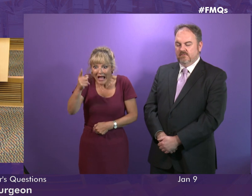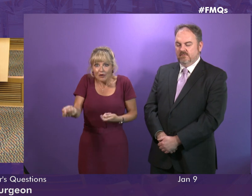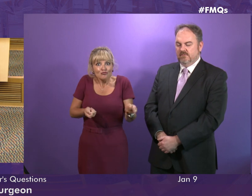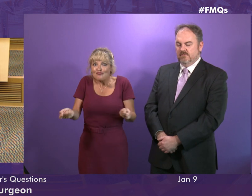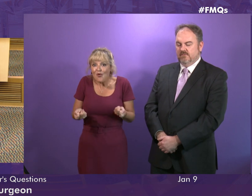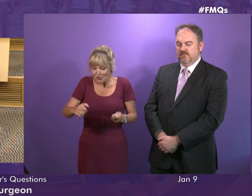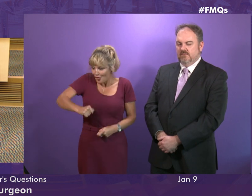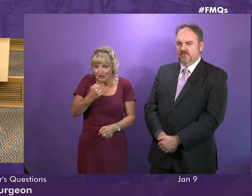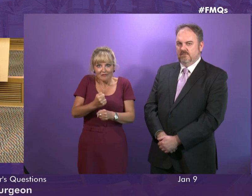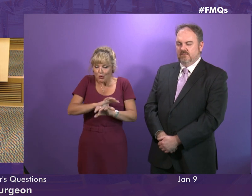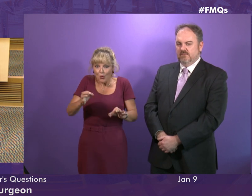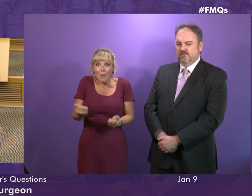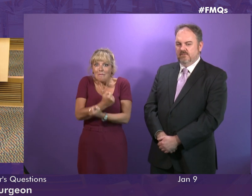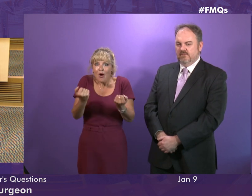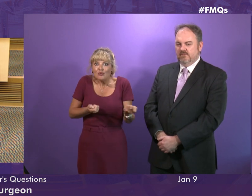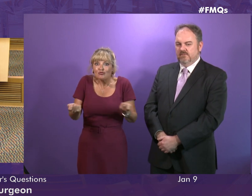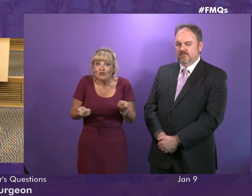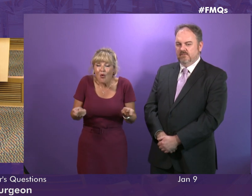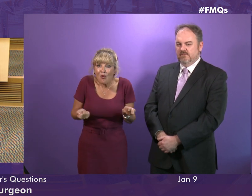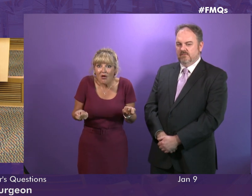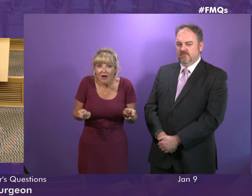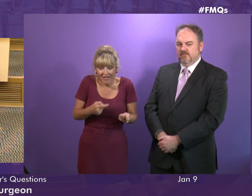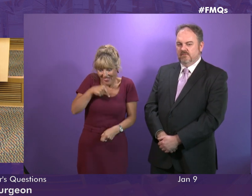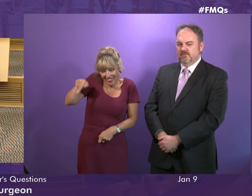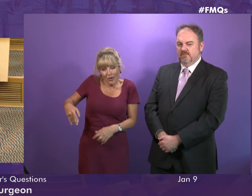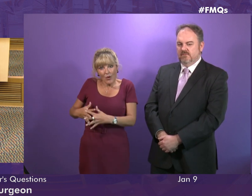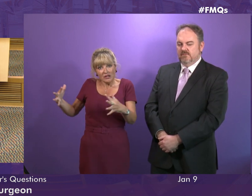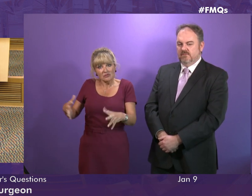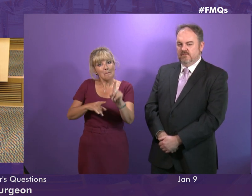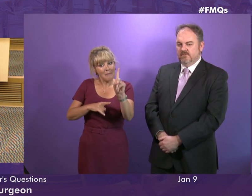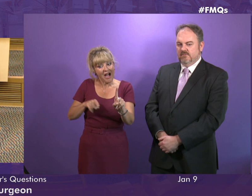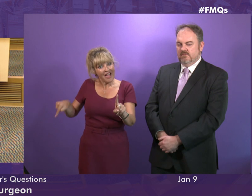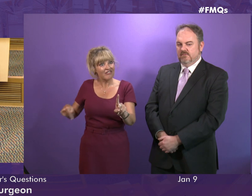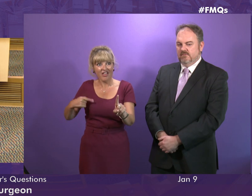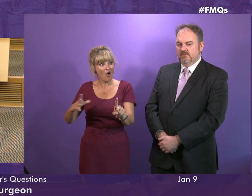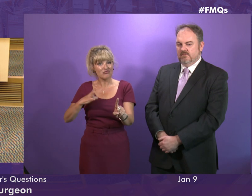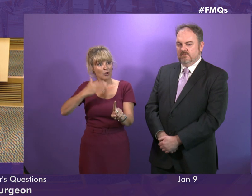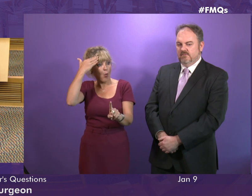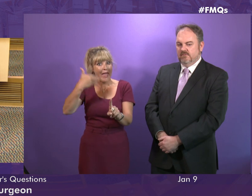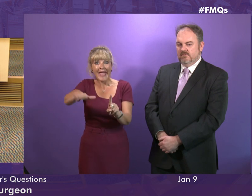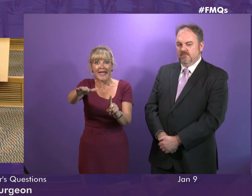at Heathrow, but if it is going ahead, then Scotland should seek to maximise the economic impact and benefit of it.